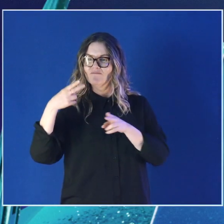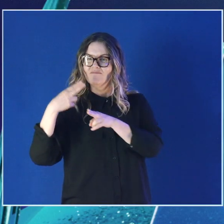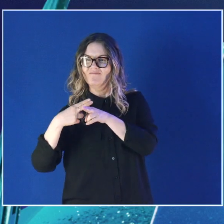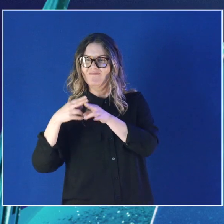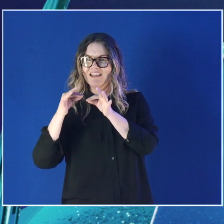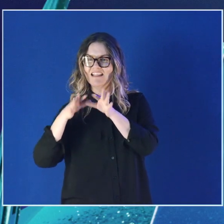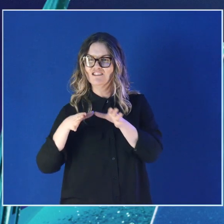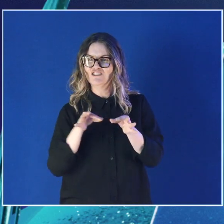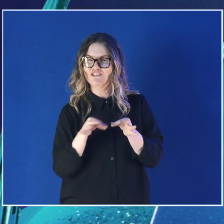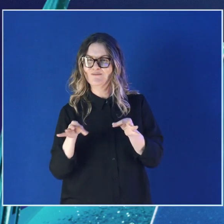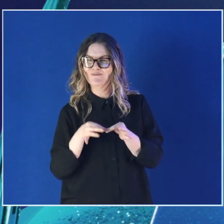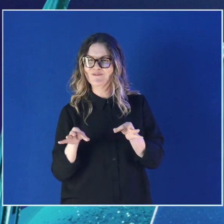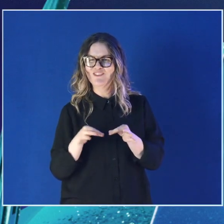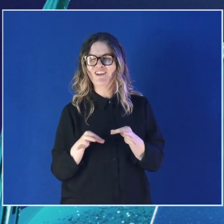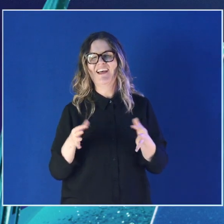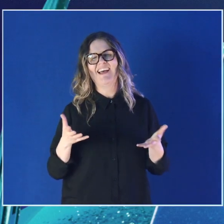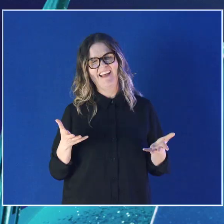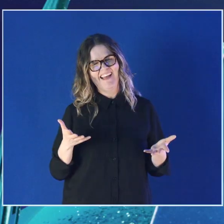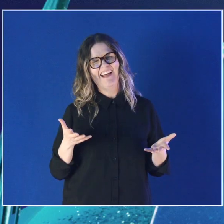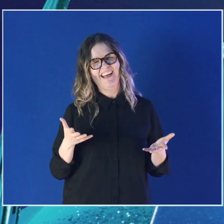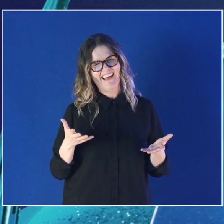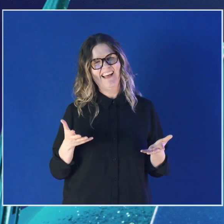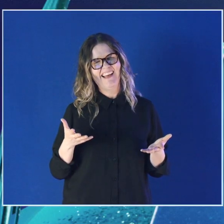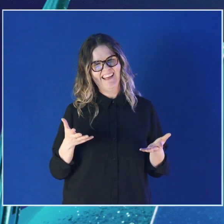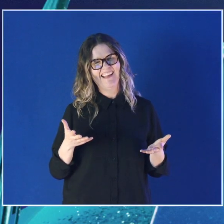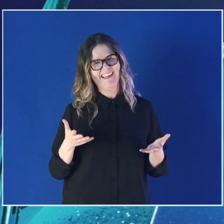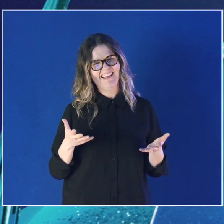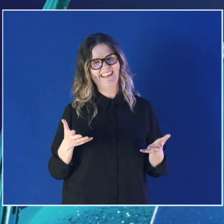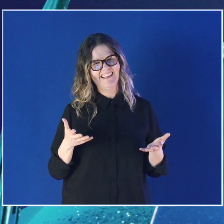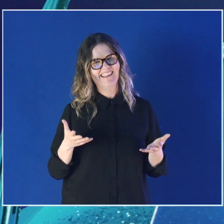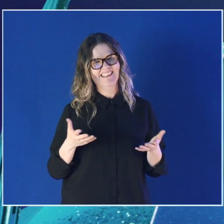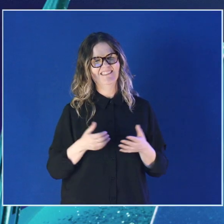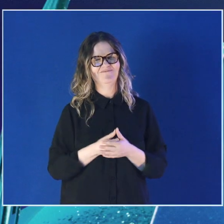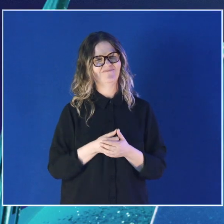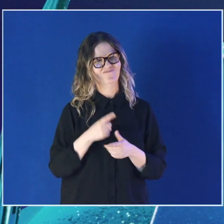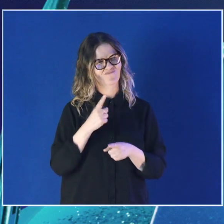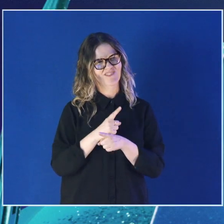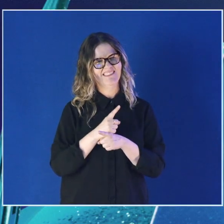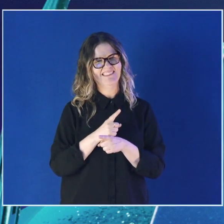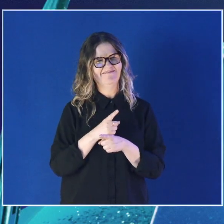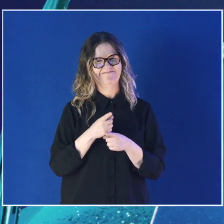It's a huge disconnect, because in this case, the person participating in the conversation and the person